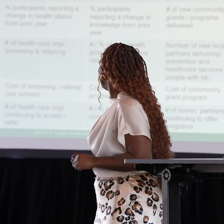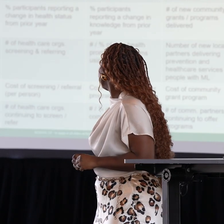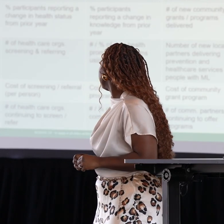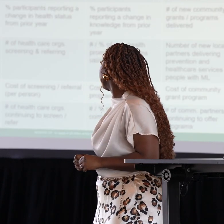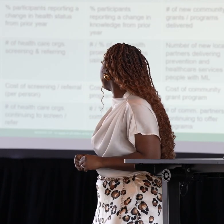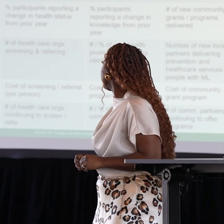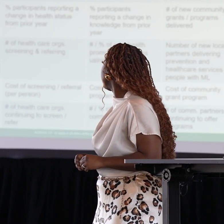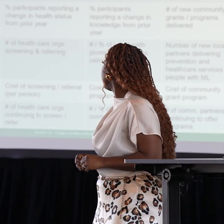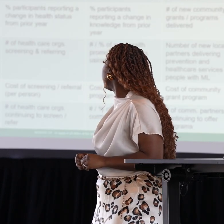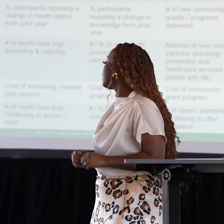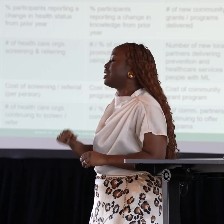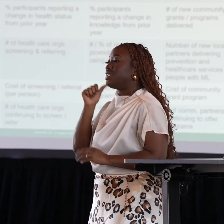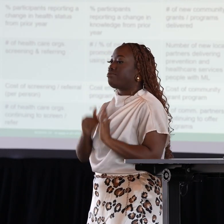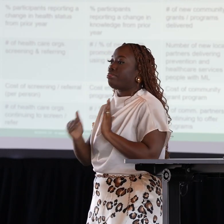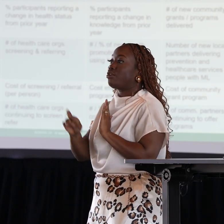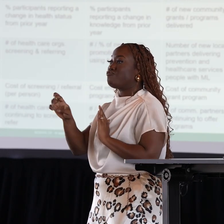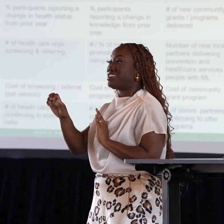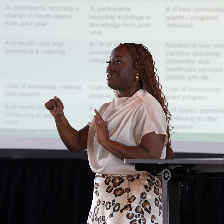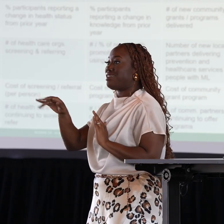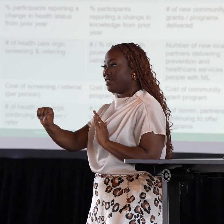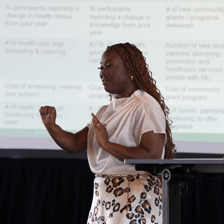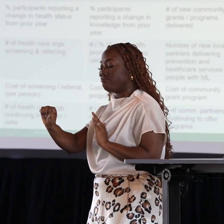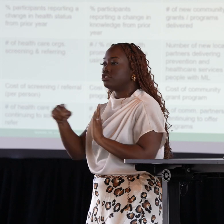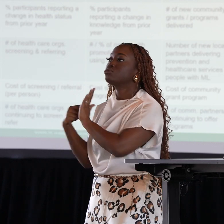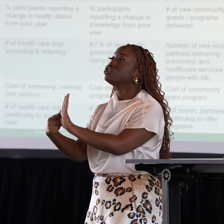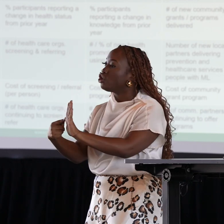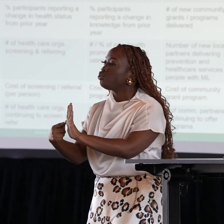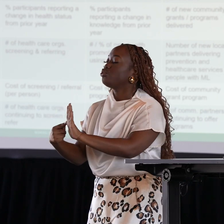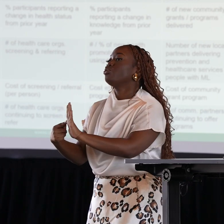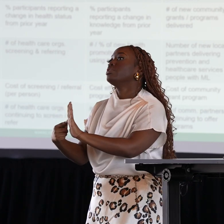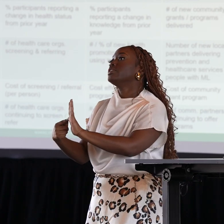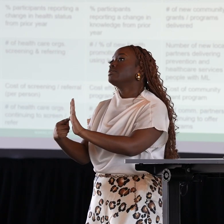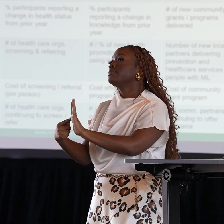spend a lot of time on re aim, just to show you that the this